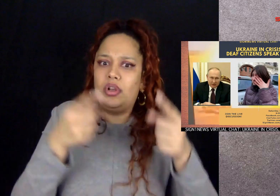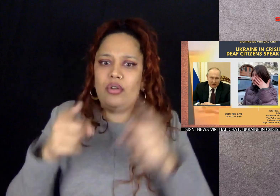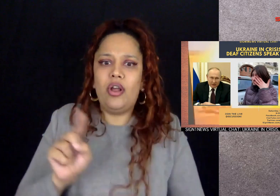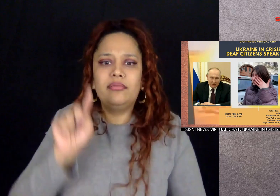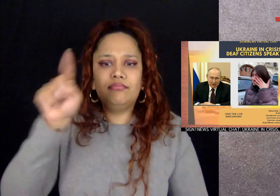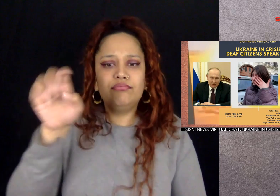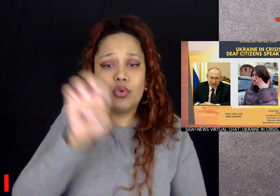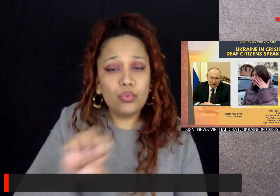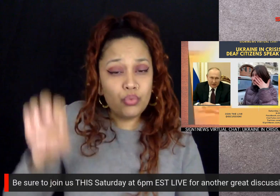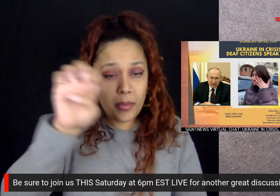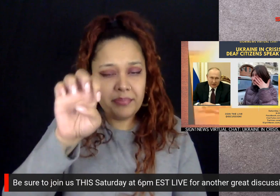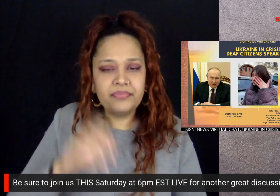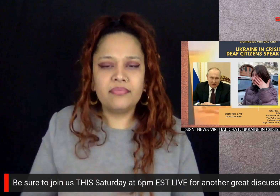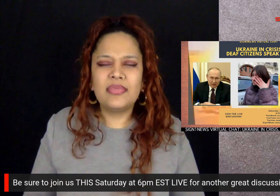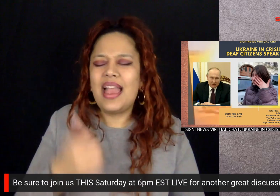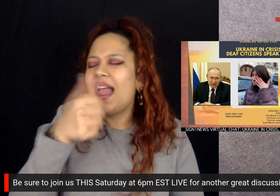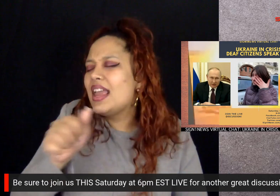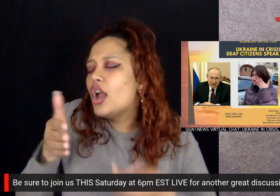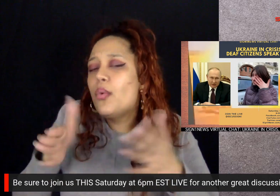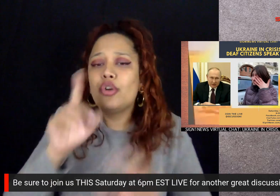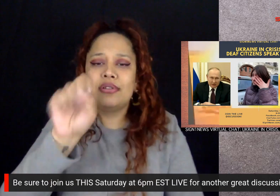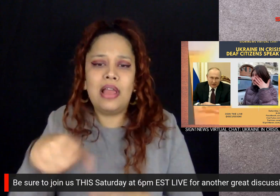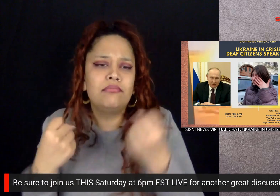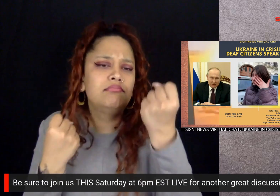was really happening in Europe and ways that you can help